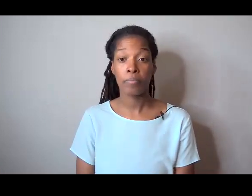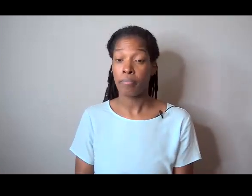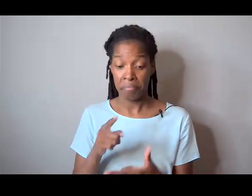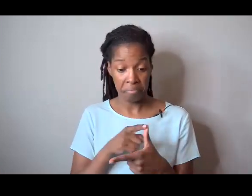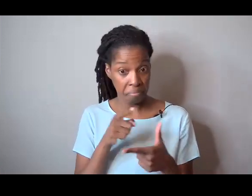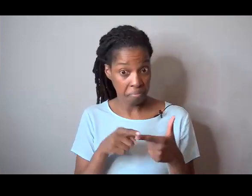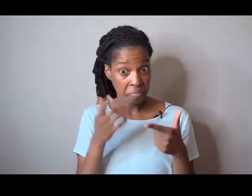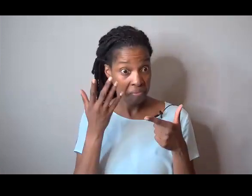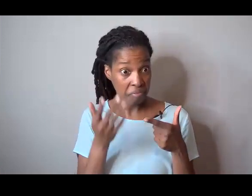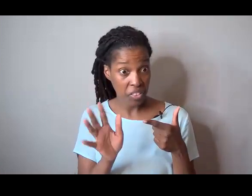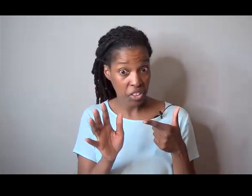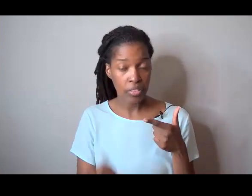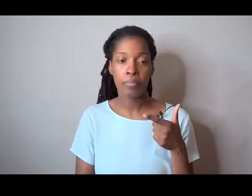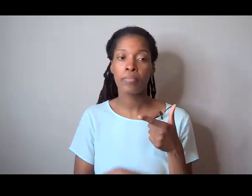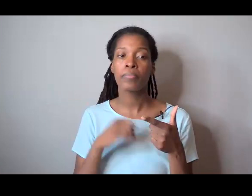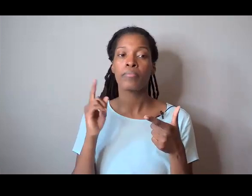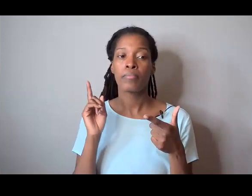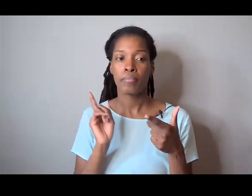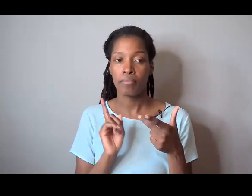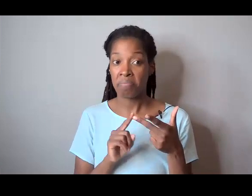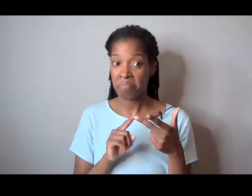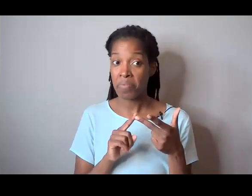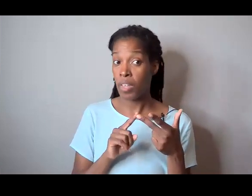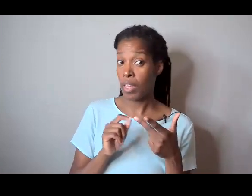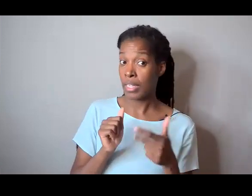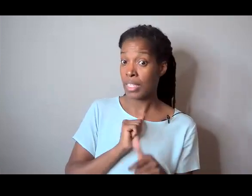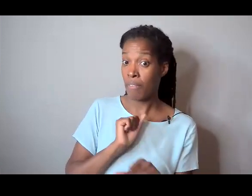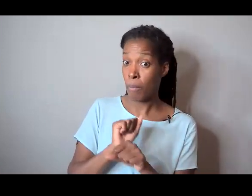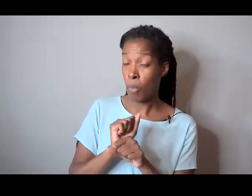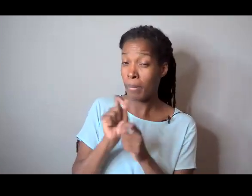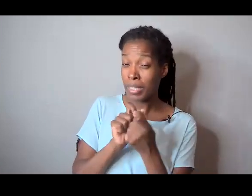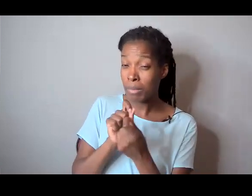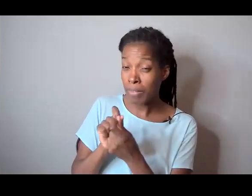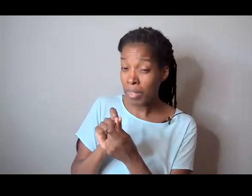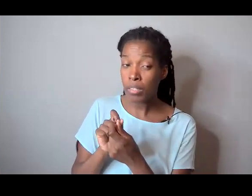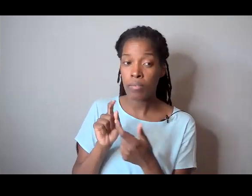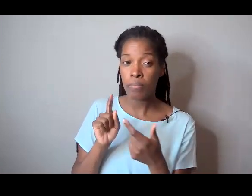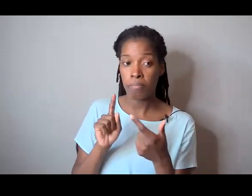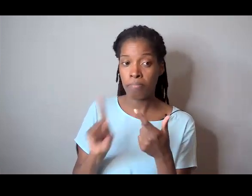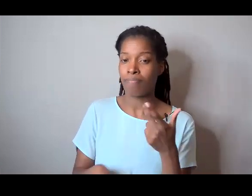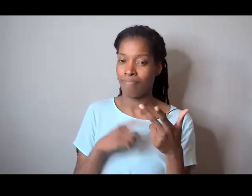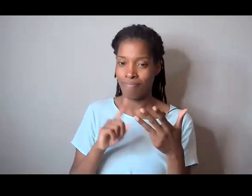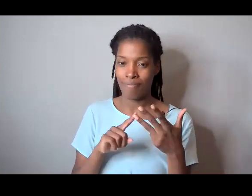we'll then look at some tips for reporting and managing the SSI benefit when self-employed.